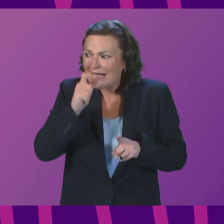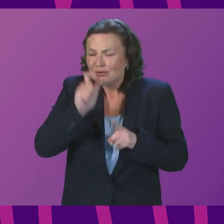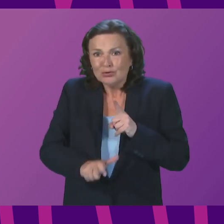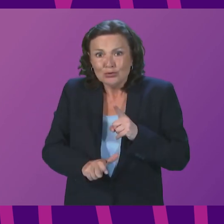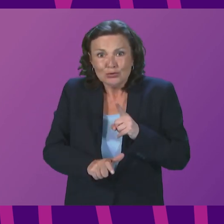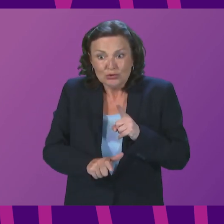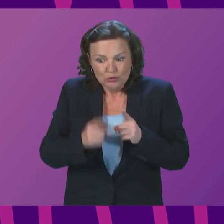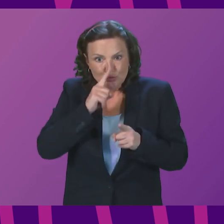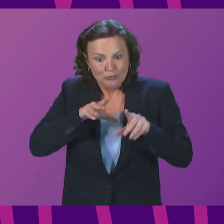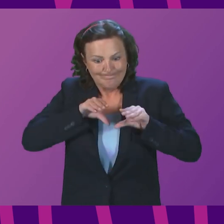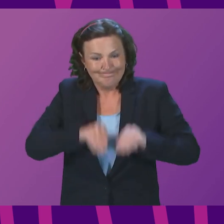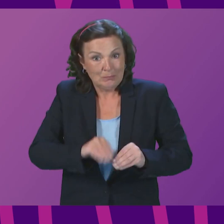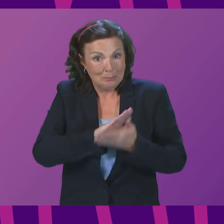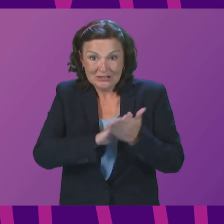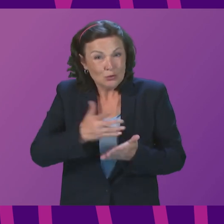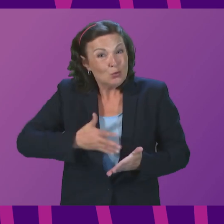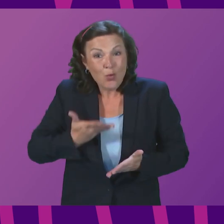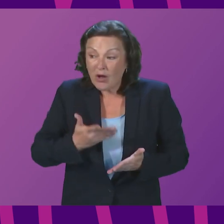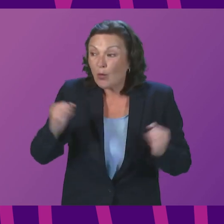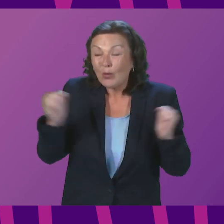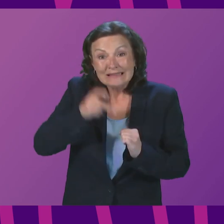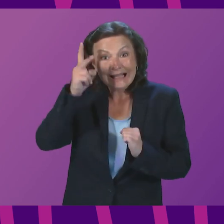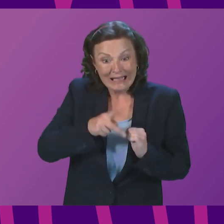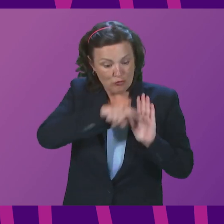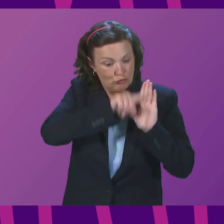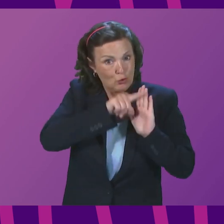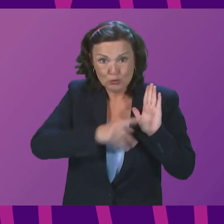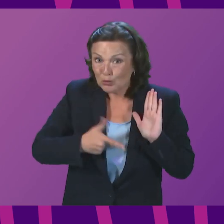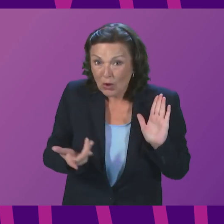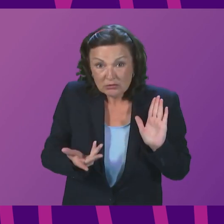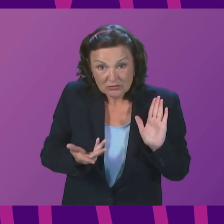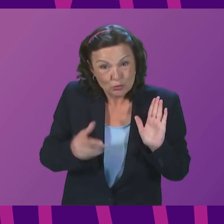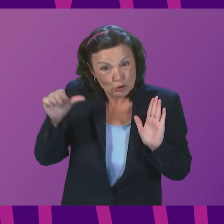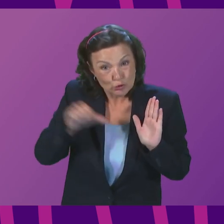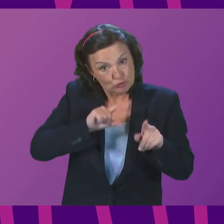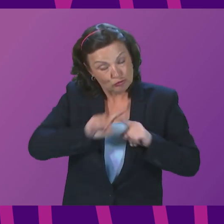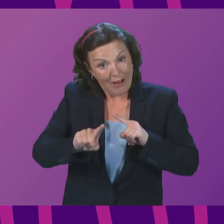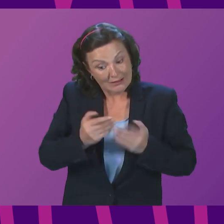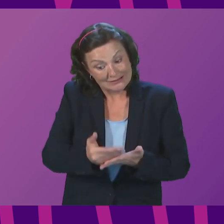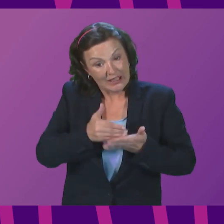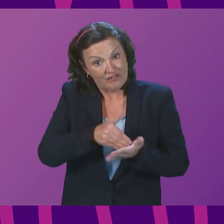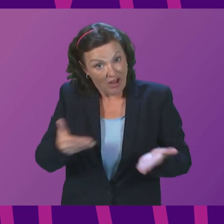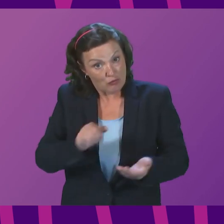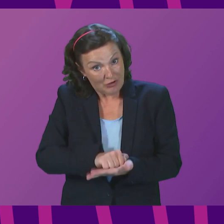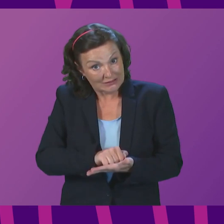heading towards a restricted winter? We are seeing a rising trend in cases at the moment.